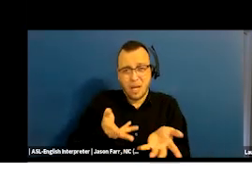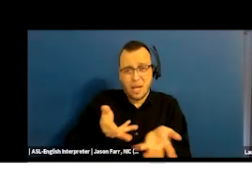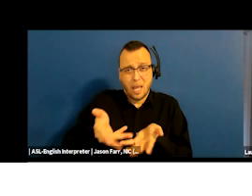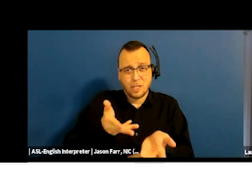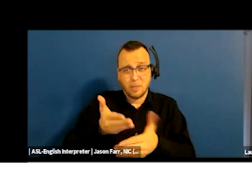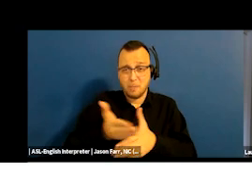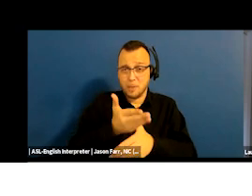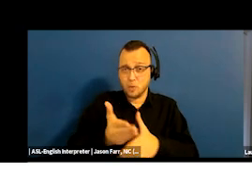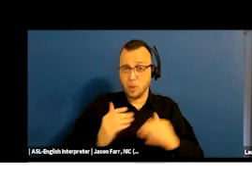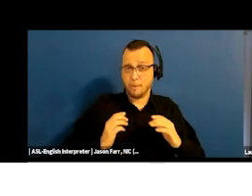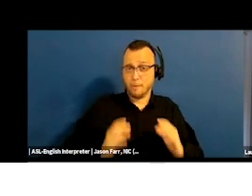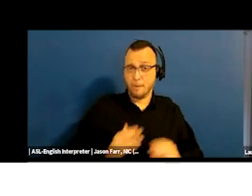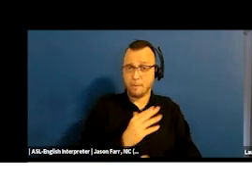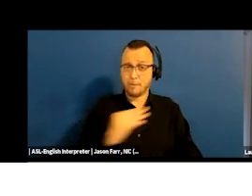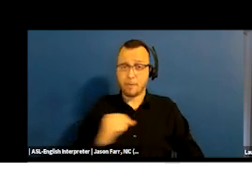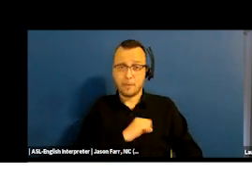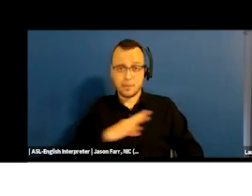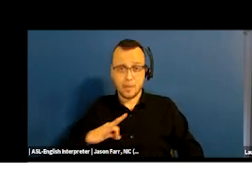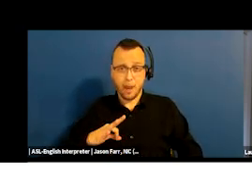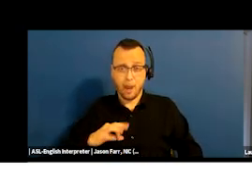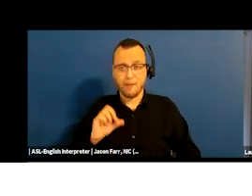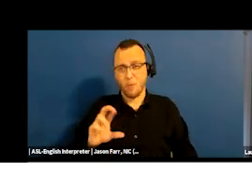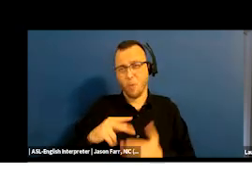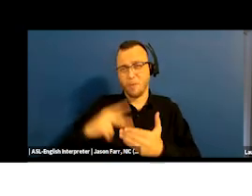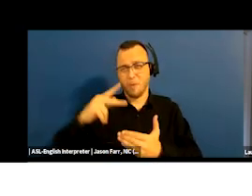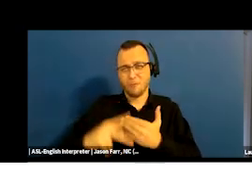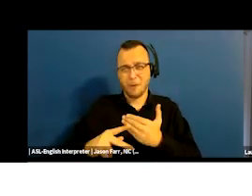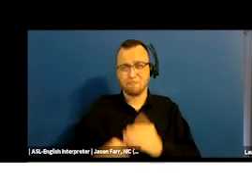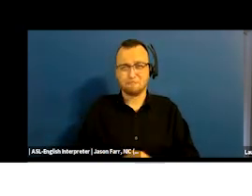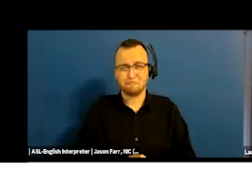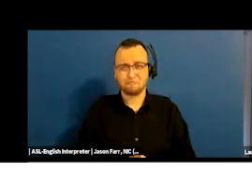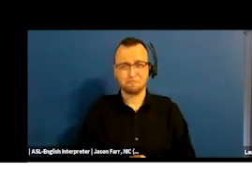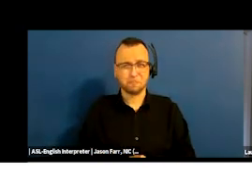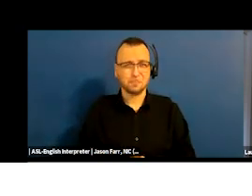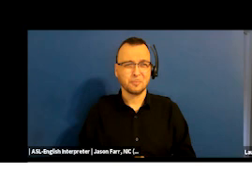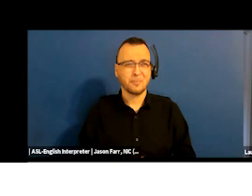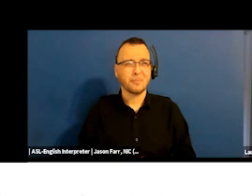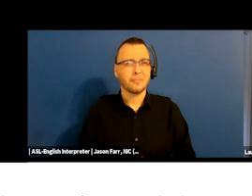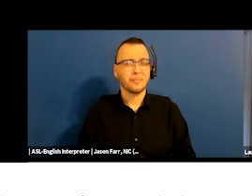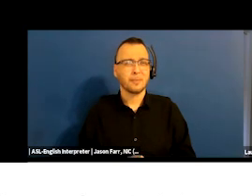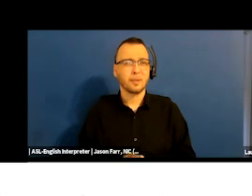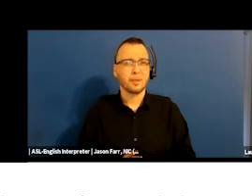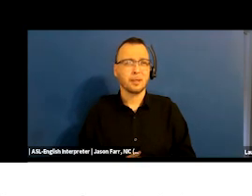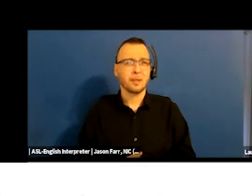and compassion fatigue over time for your staff. It also, like I said, helps to build